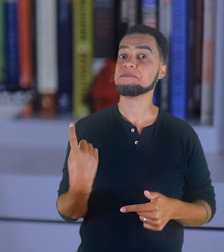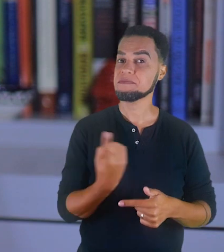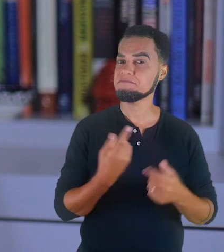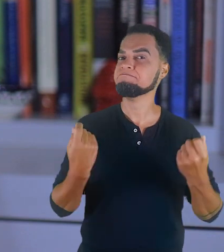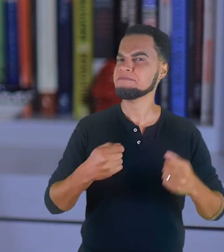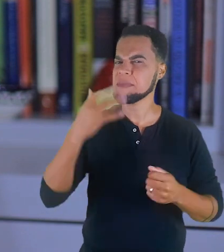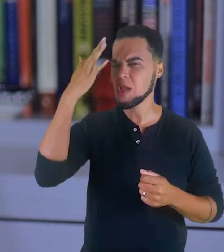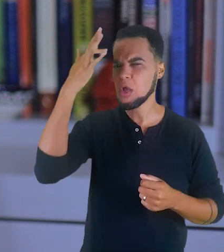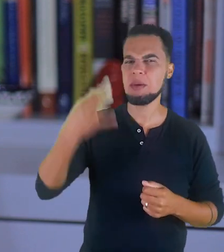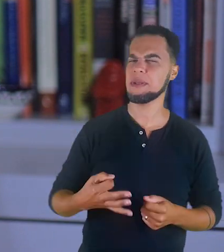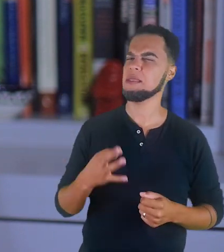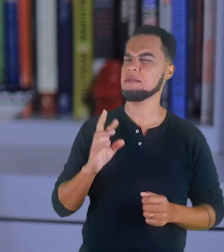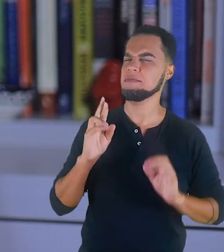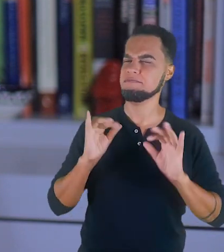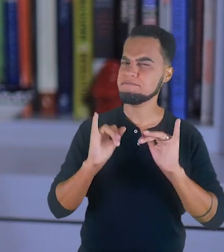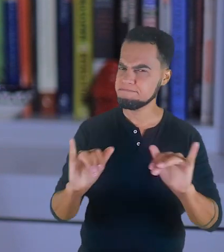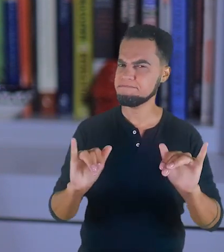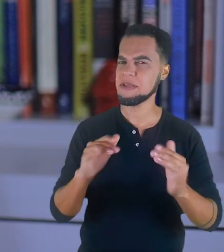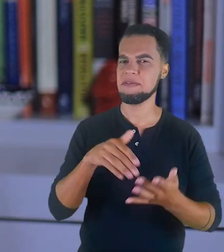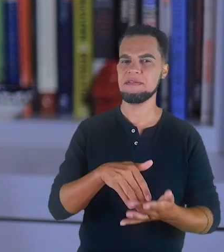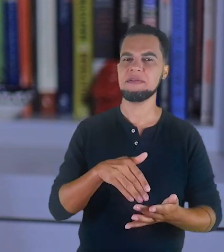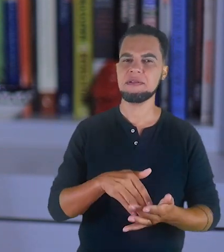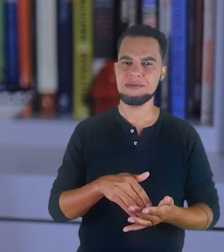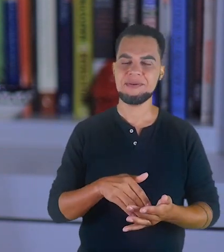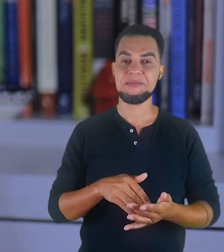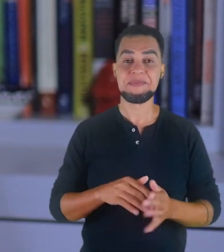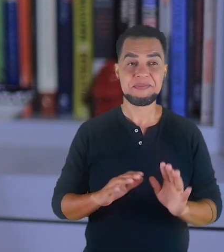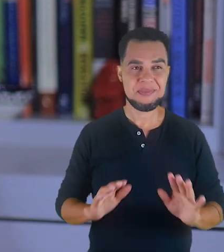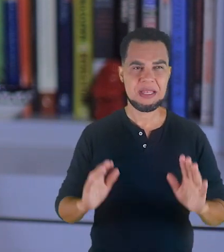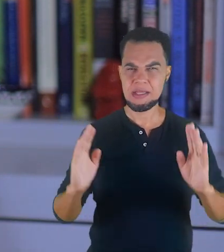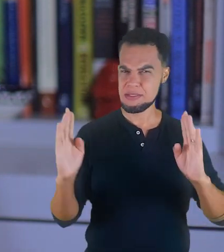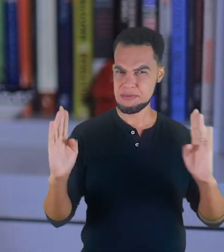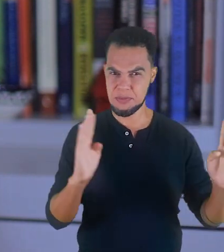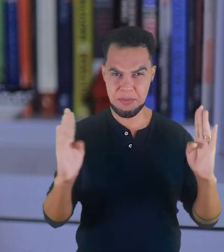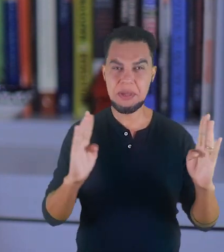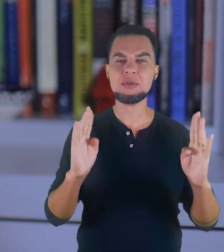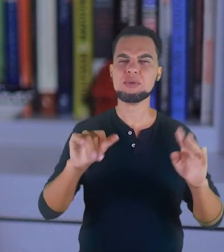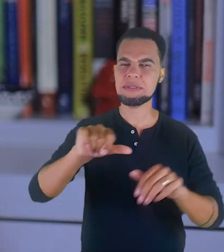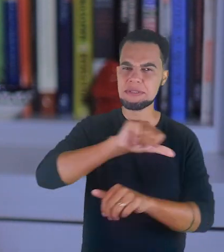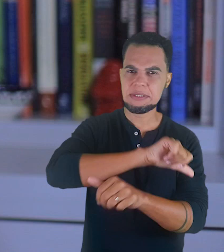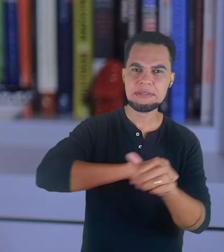a process of exhaustion that ends up stopping in this moment of transition,